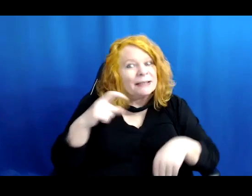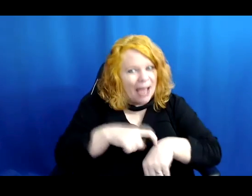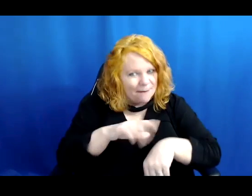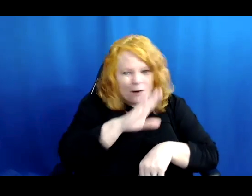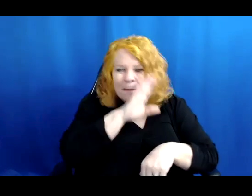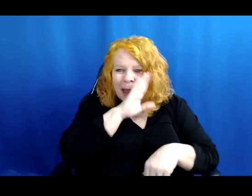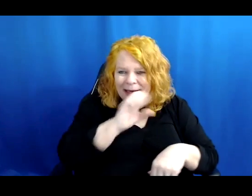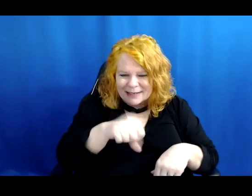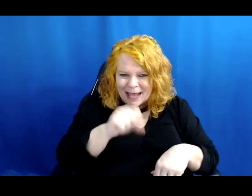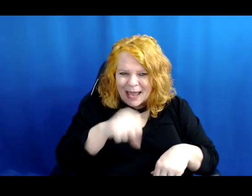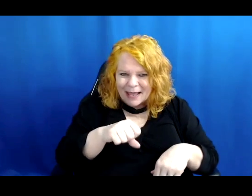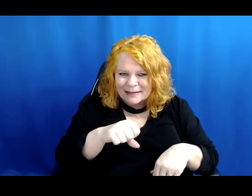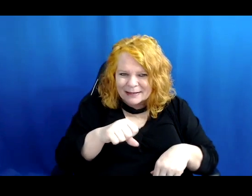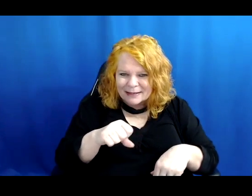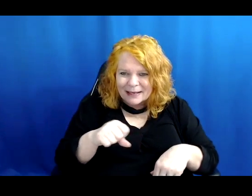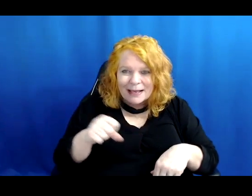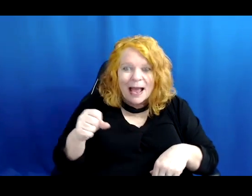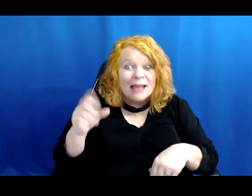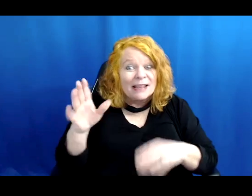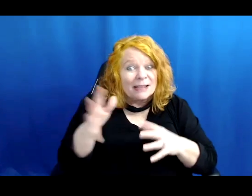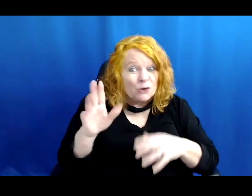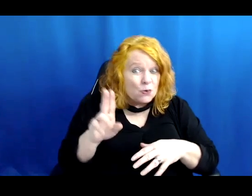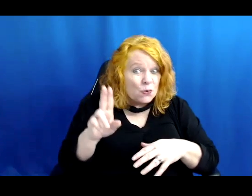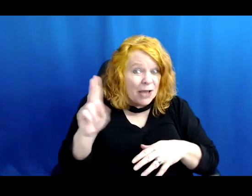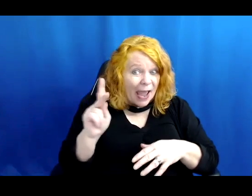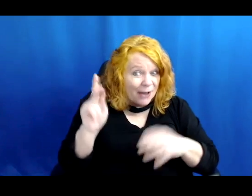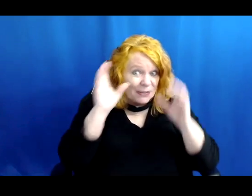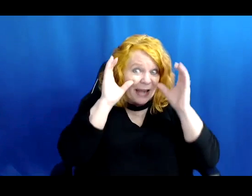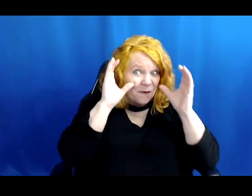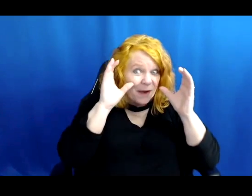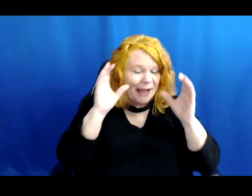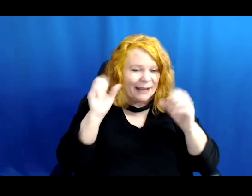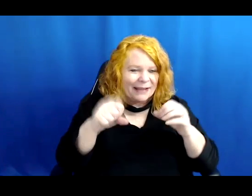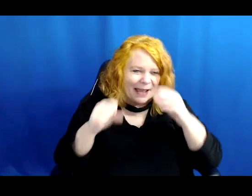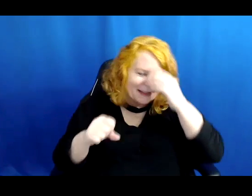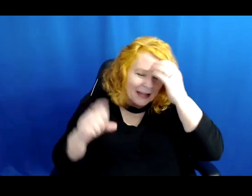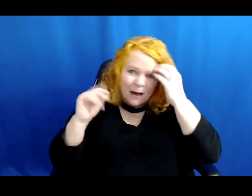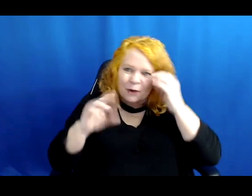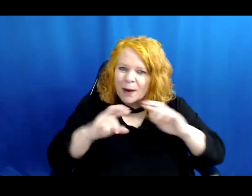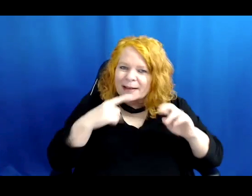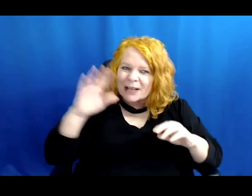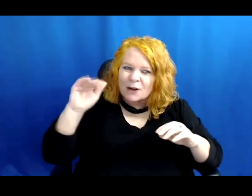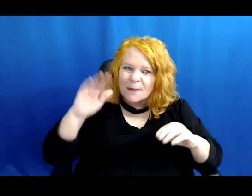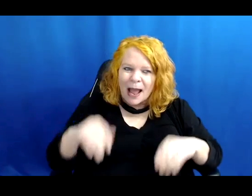stay up late in the United Kingdom. Boys, do you want to say goodbye?